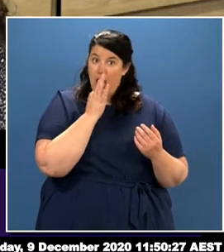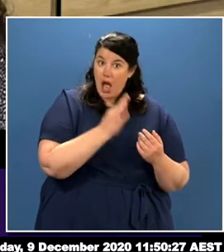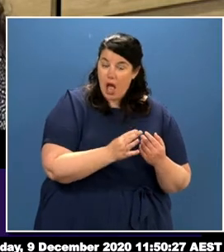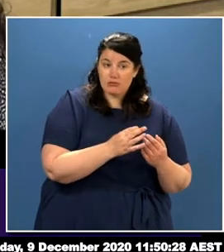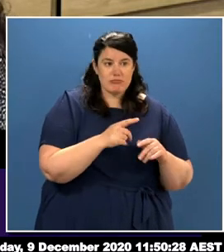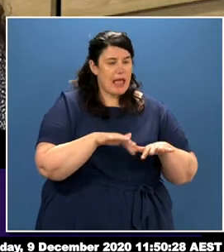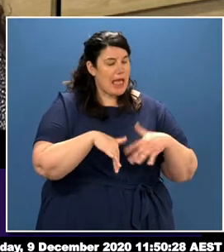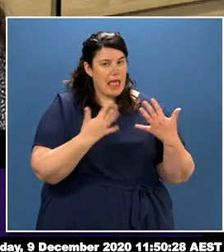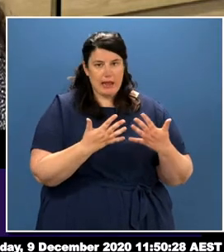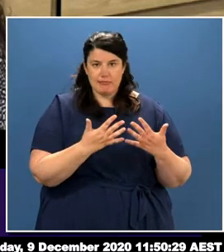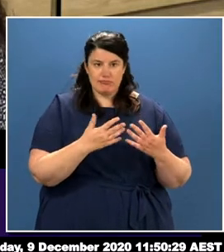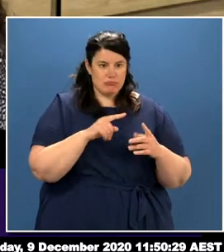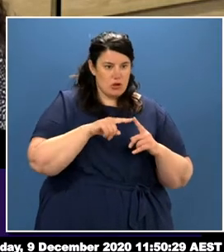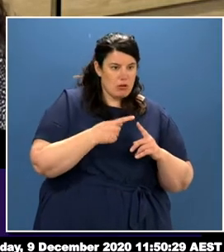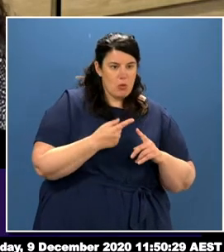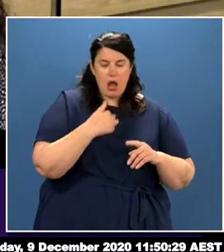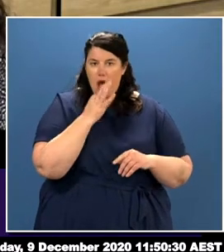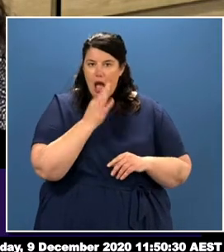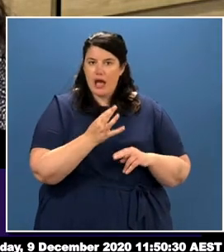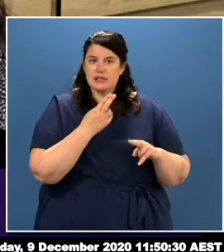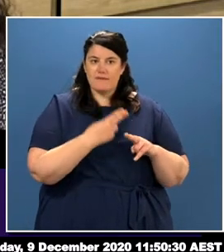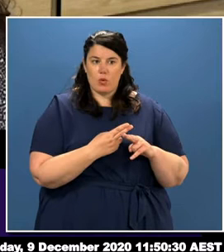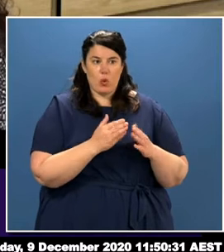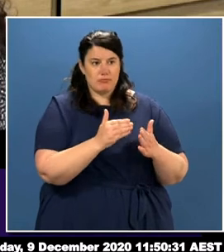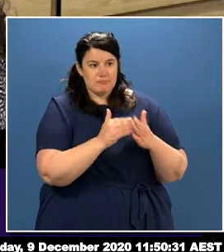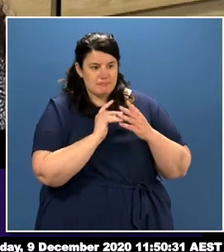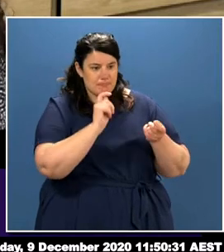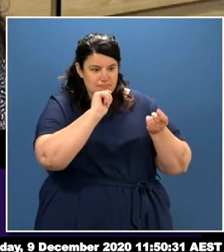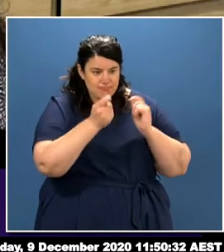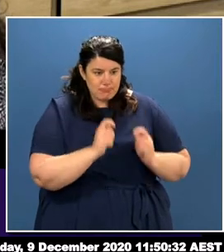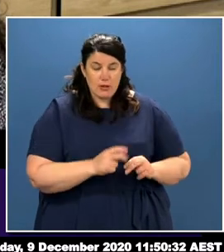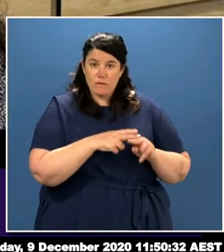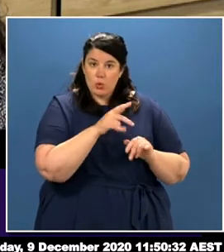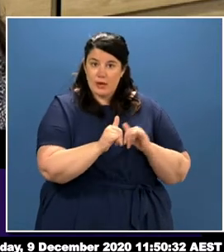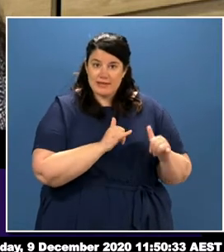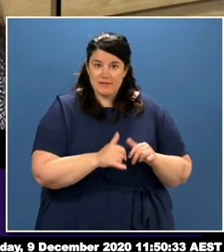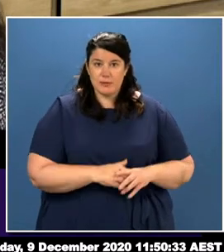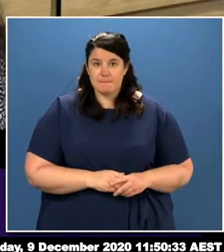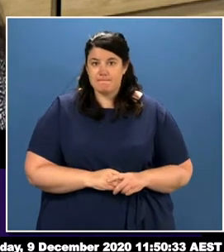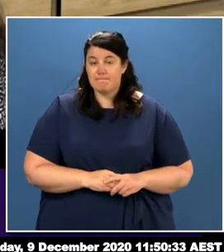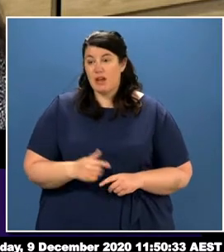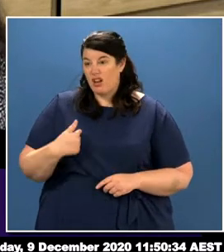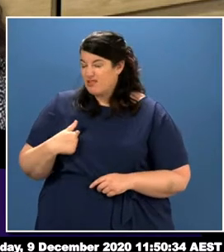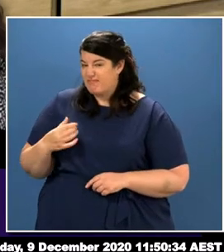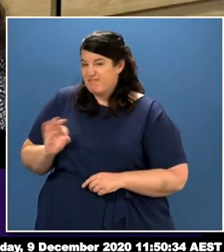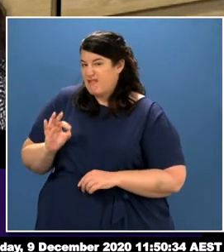any time request any assistance or modifications? No.